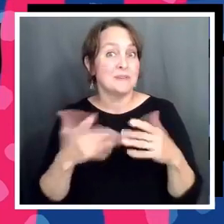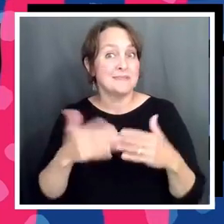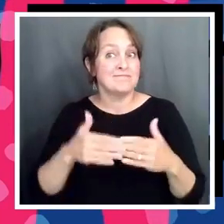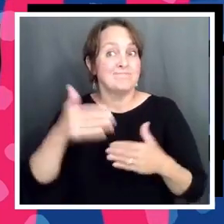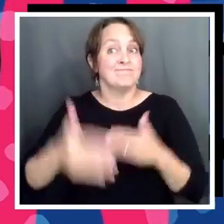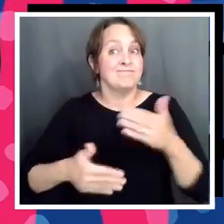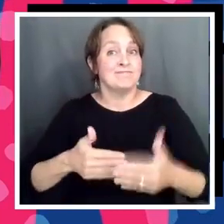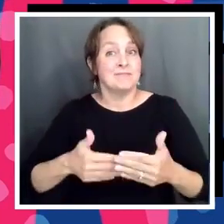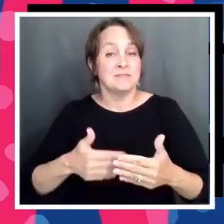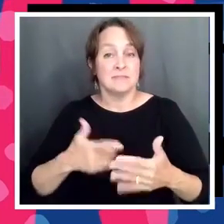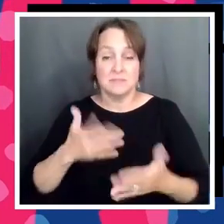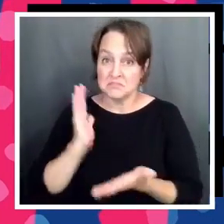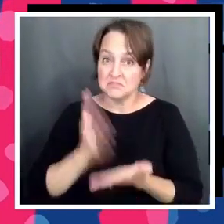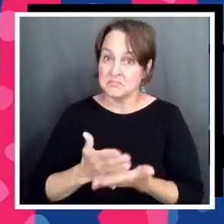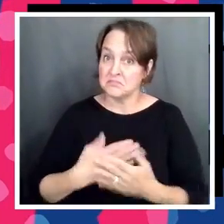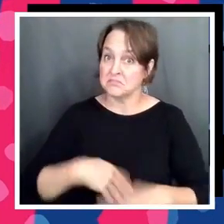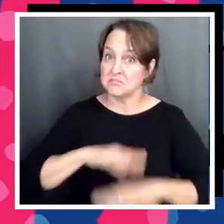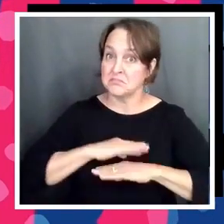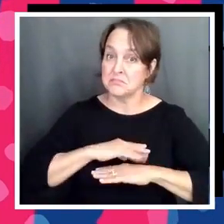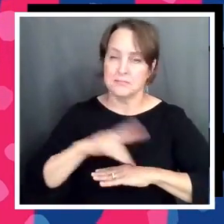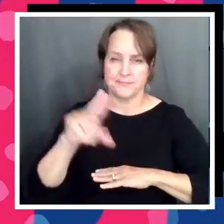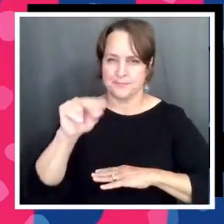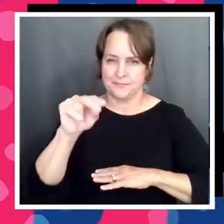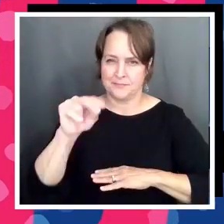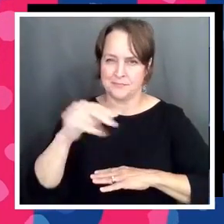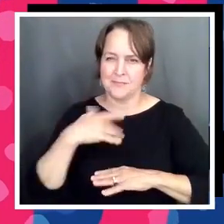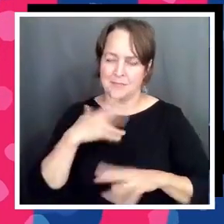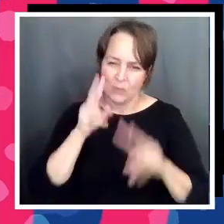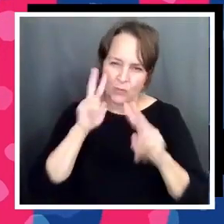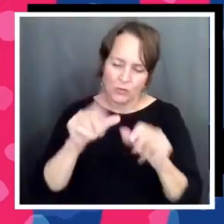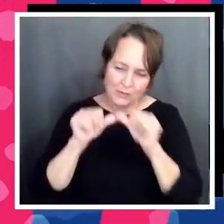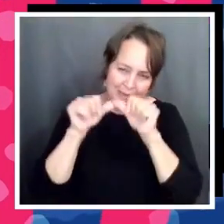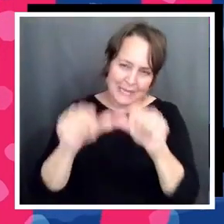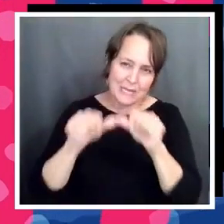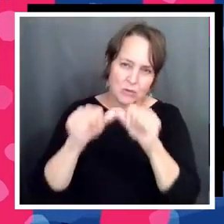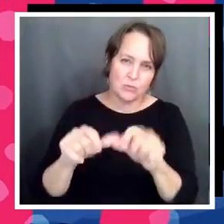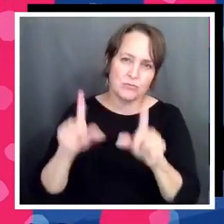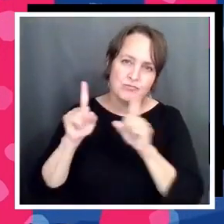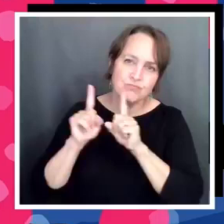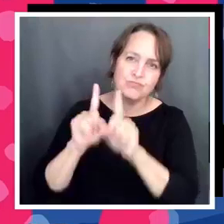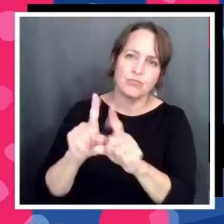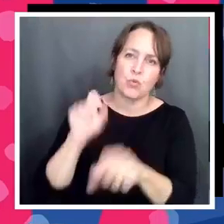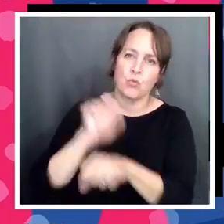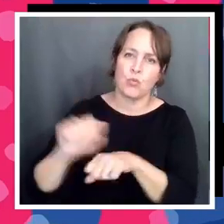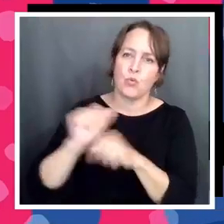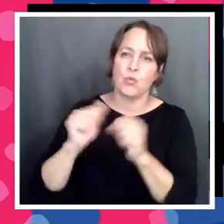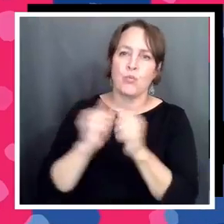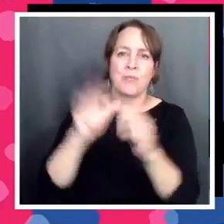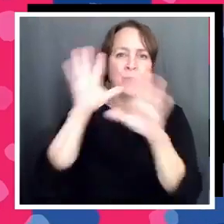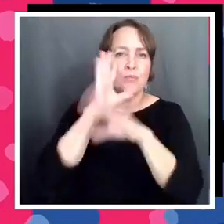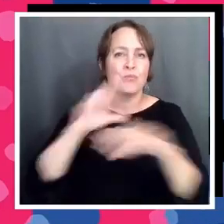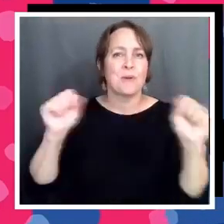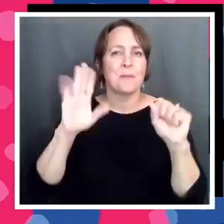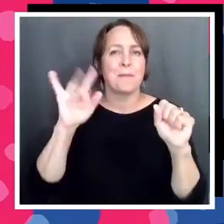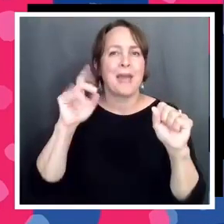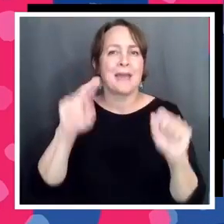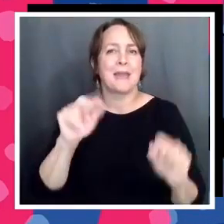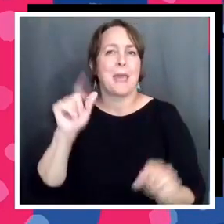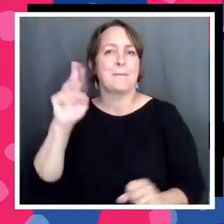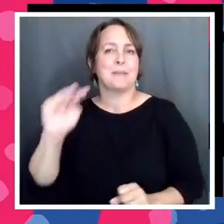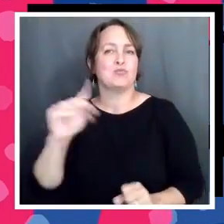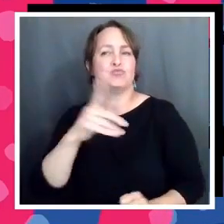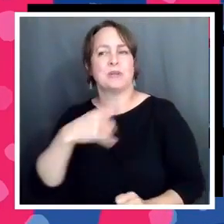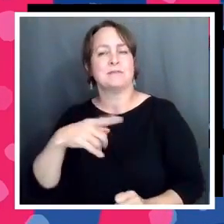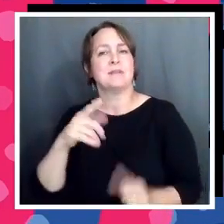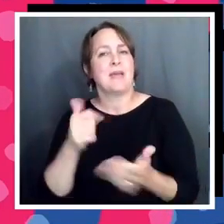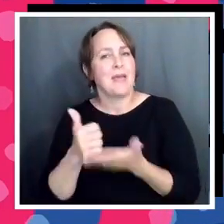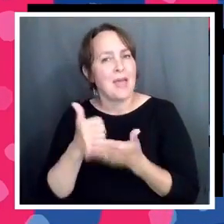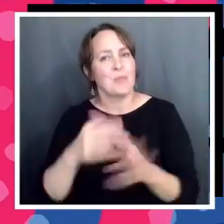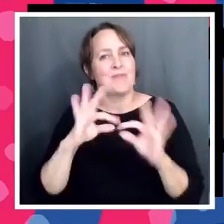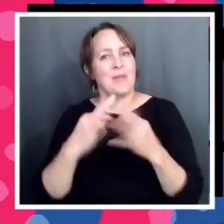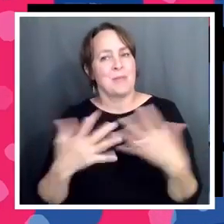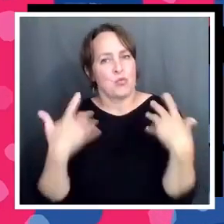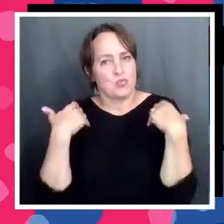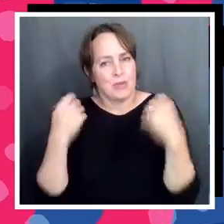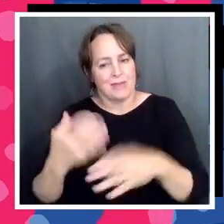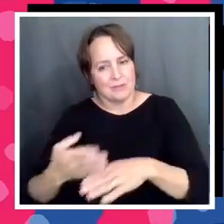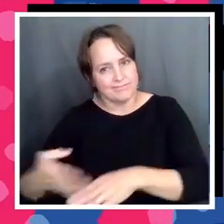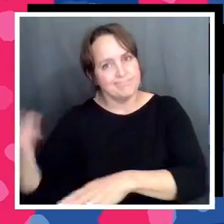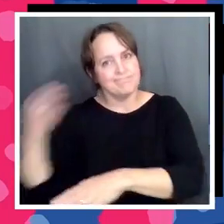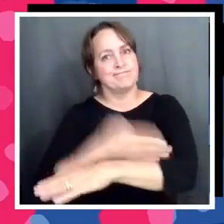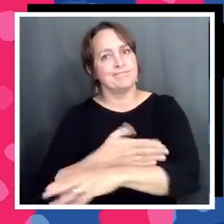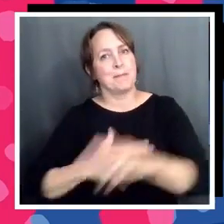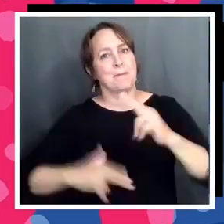BENEFIT.